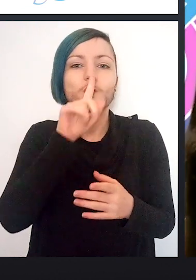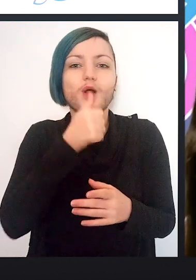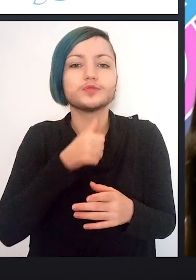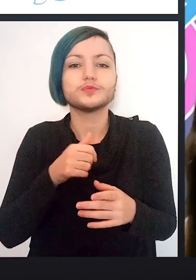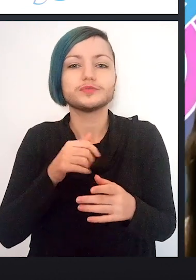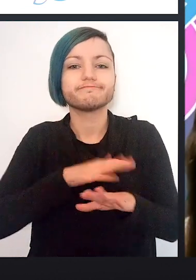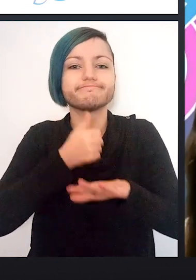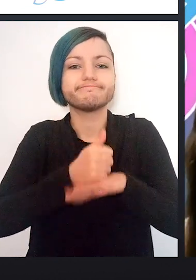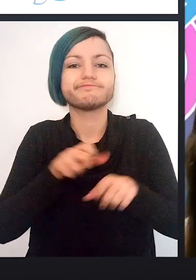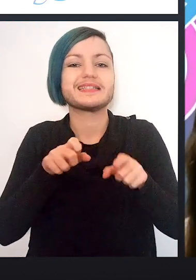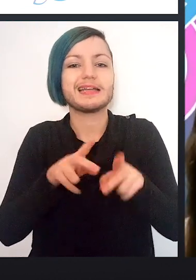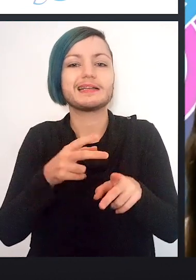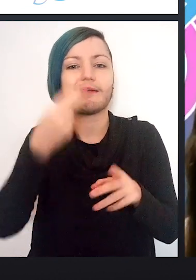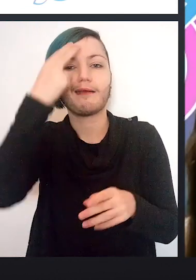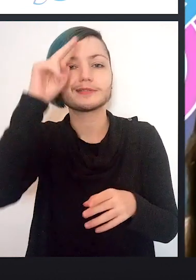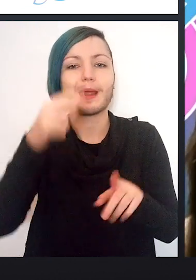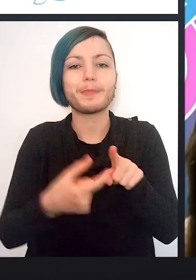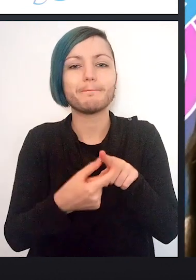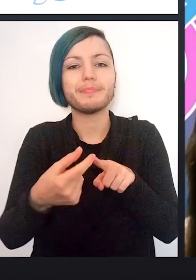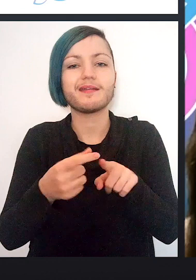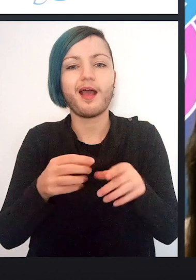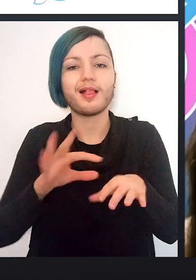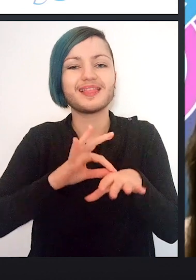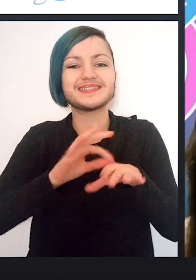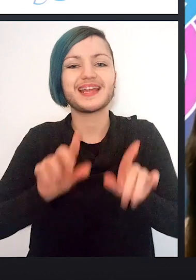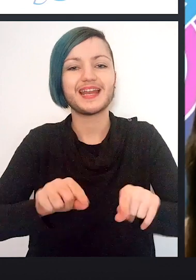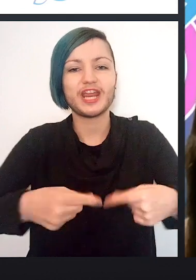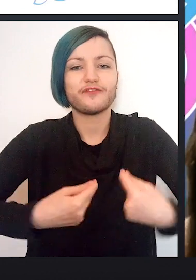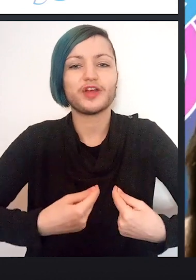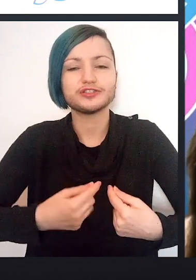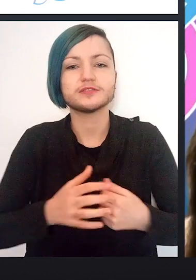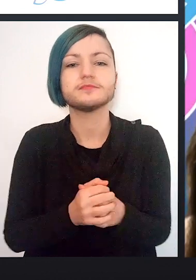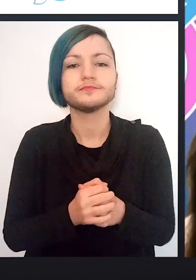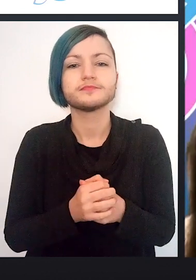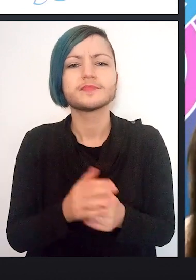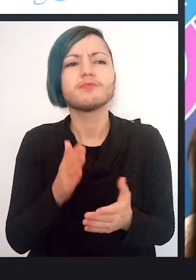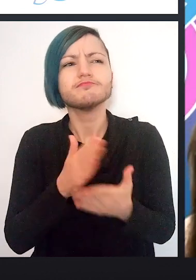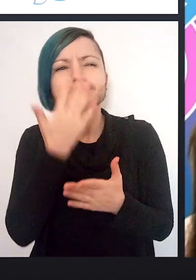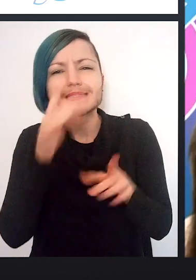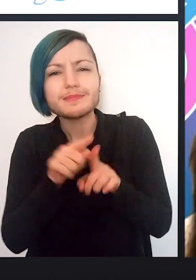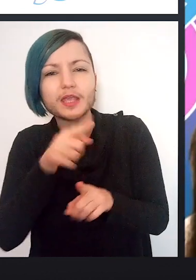So it was a decision that it sounds as though you took very seriously and carefully, meticulously.